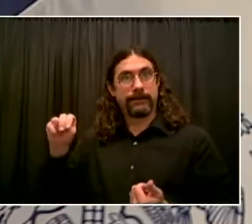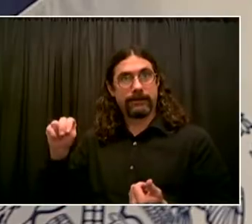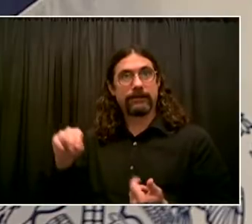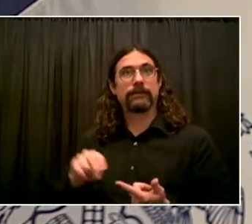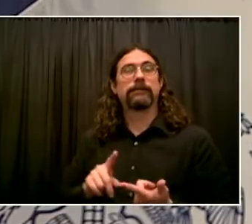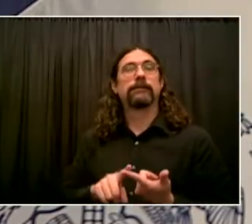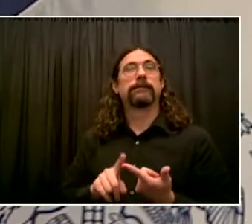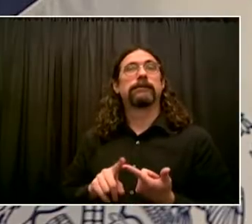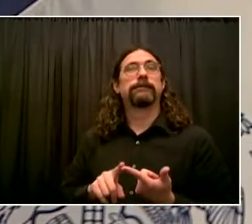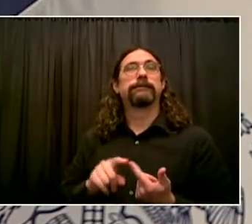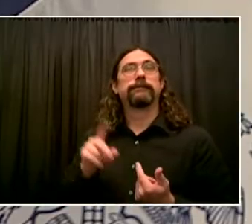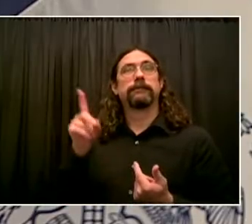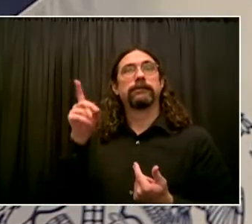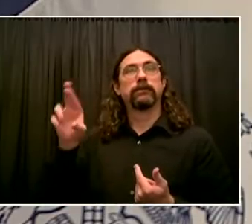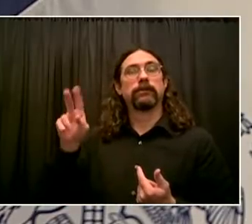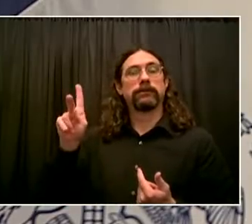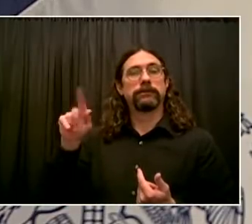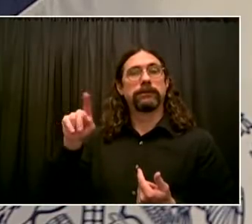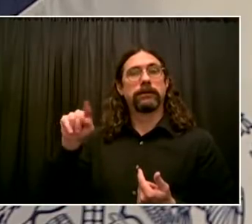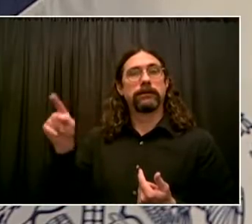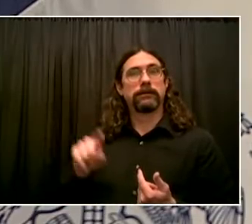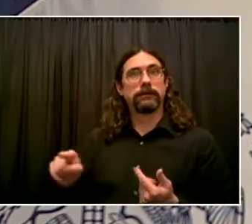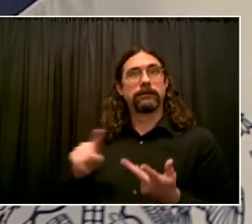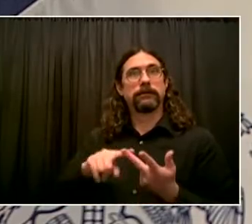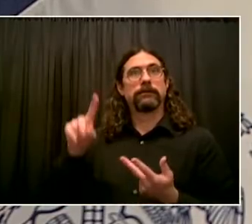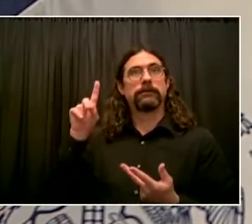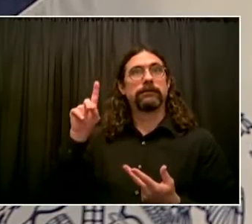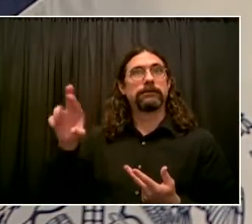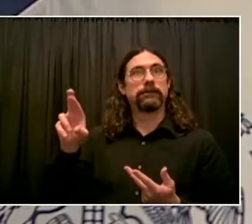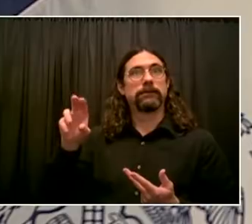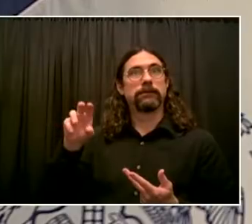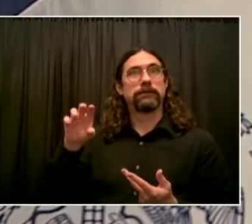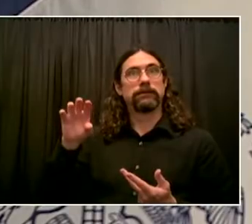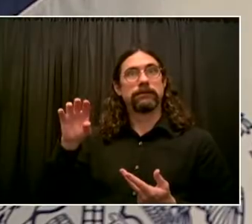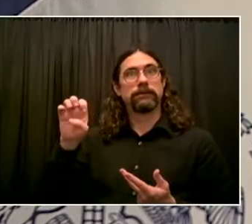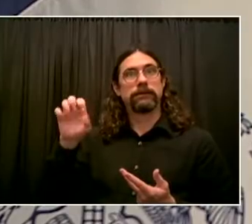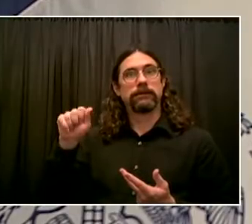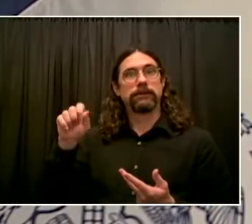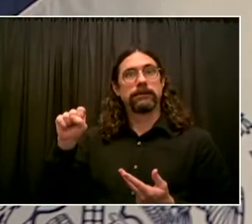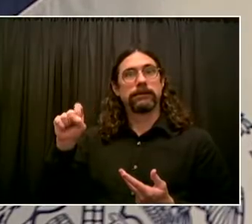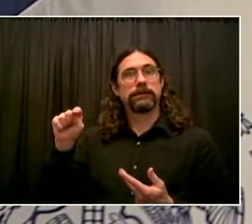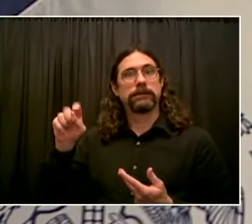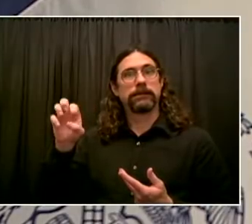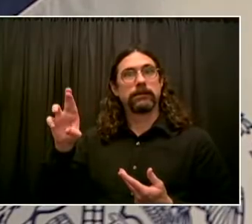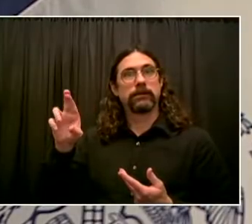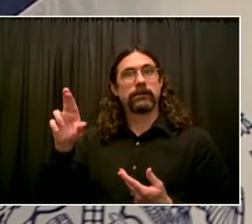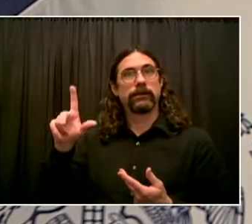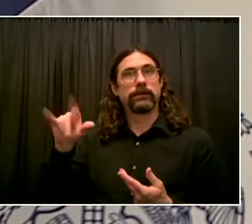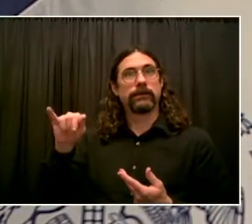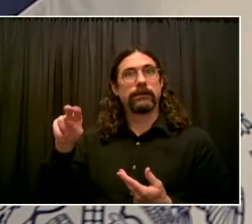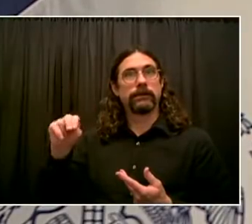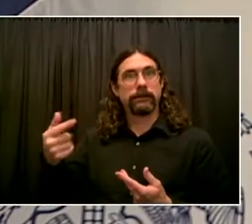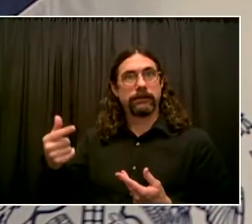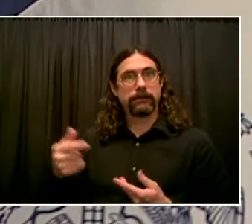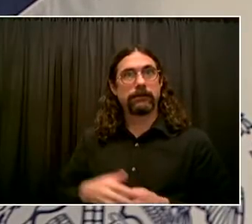JOURNALIST. WE HAVE JOINED BY THE